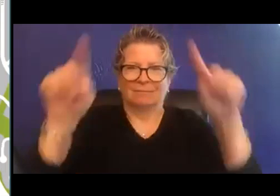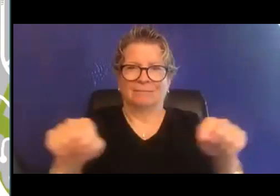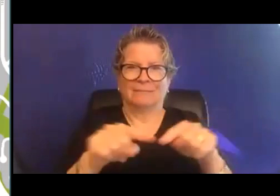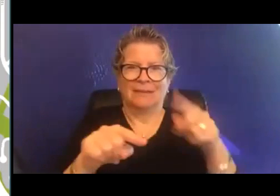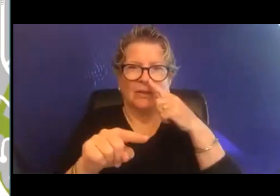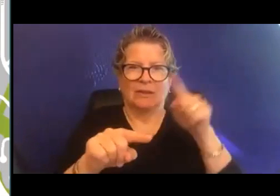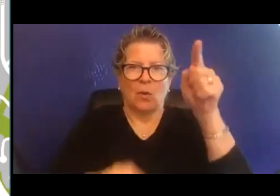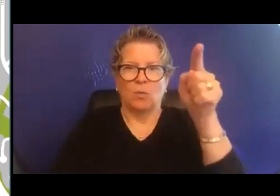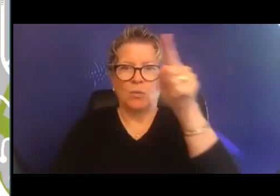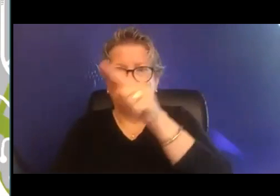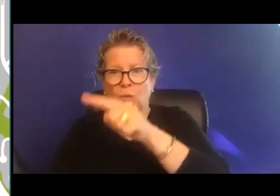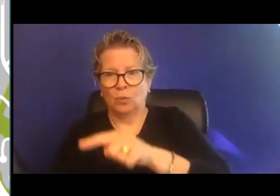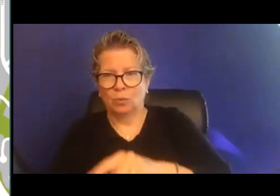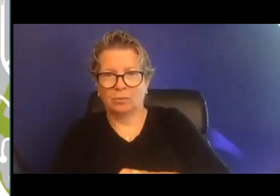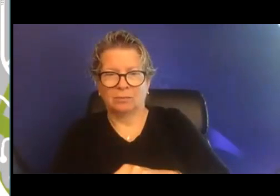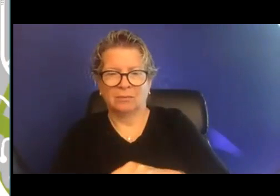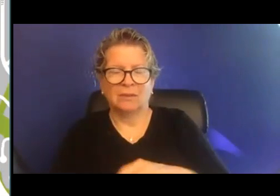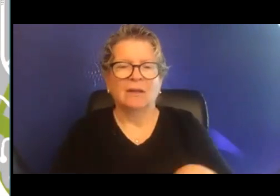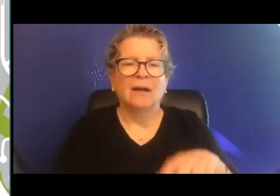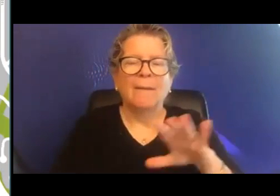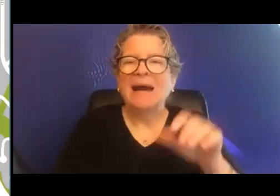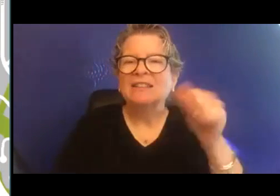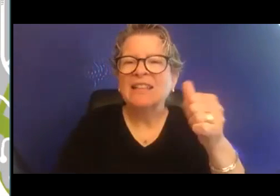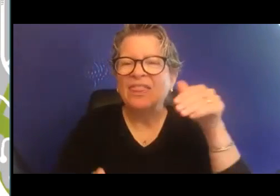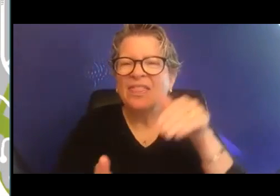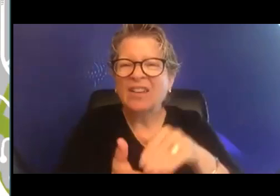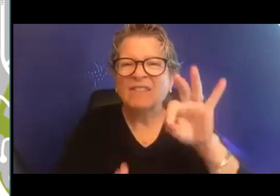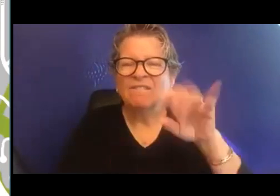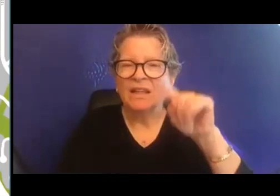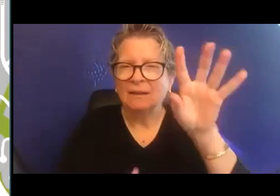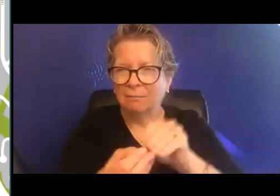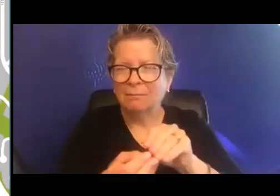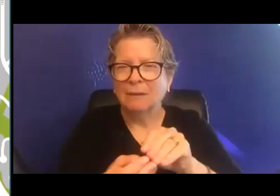right of that. So there's about 10,000 feet of pipe in total, 8,000 feet of